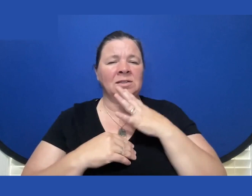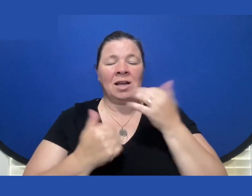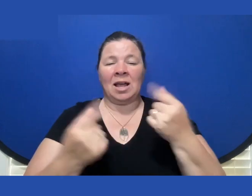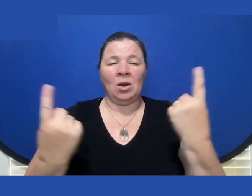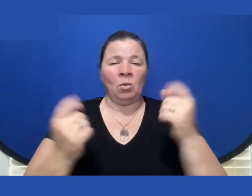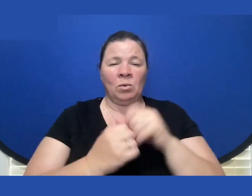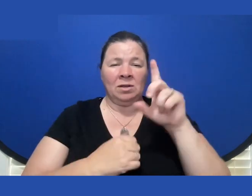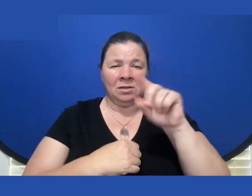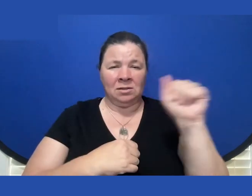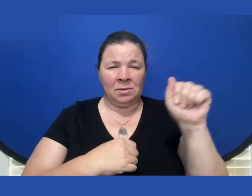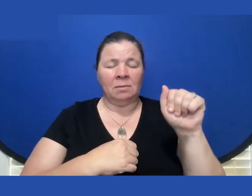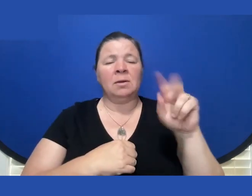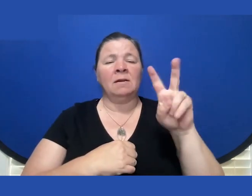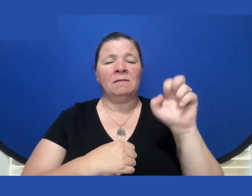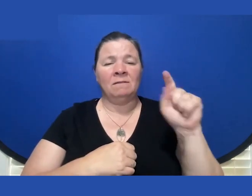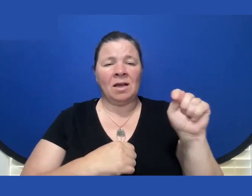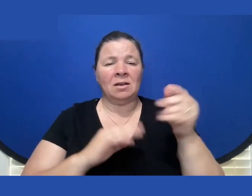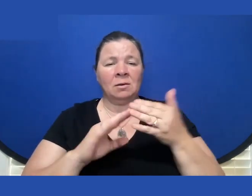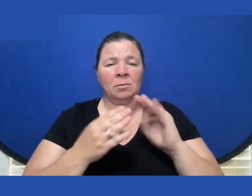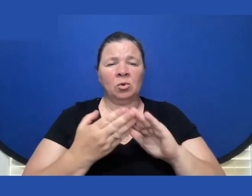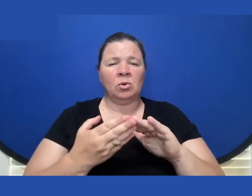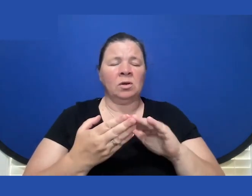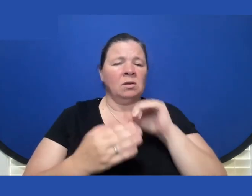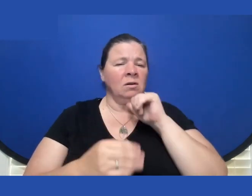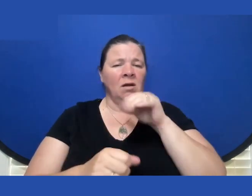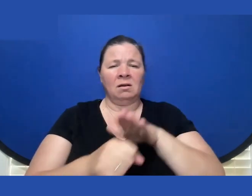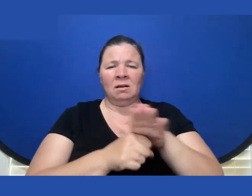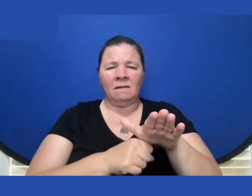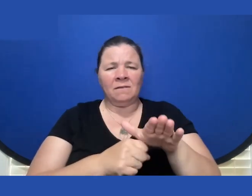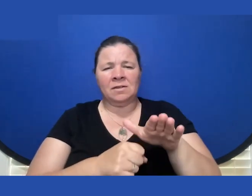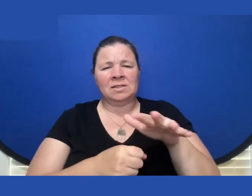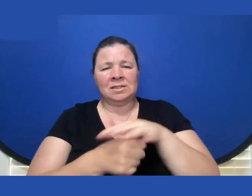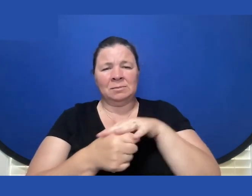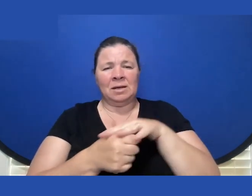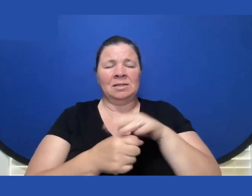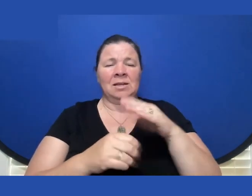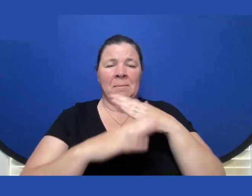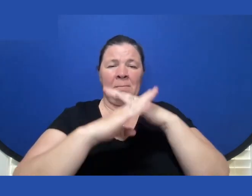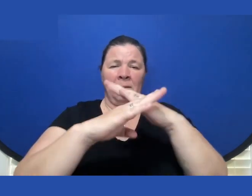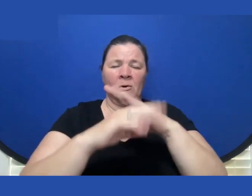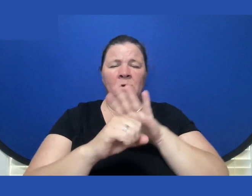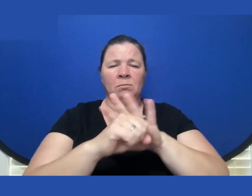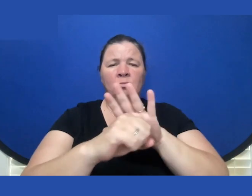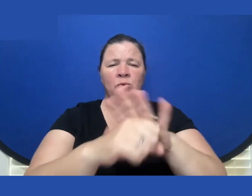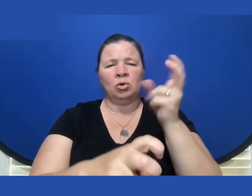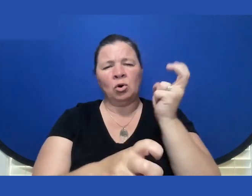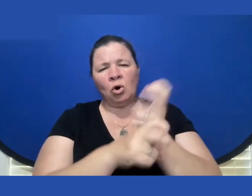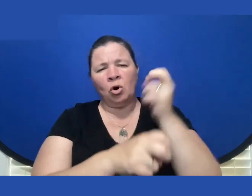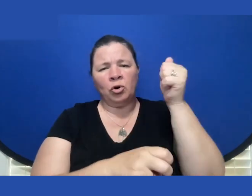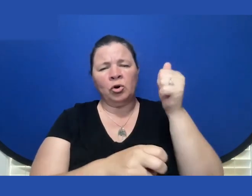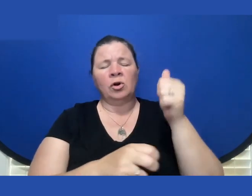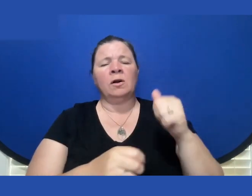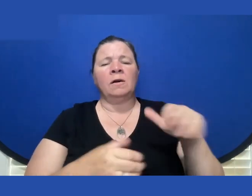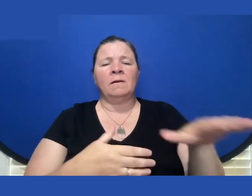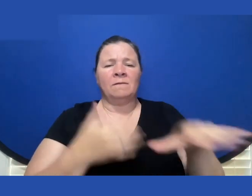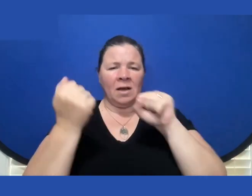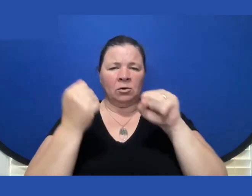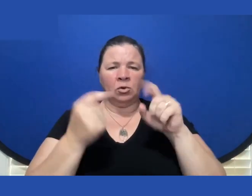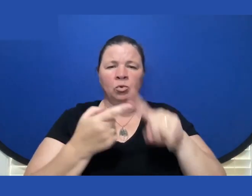from a Veteran community, anyone who's marginalized, the barrier there pushes you harder and faster to prove that you can do it.